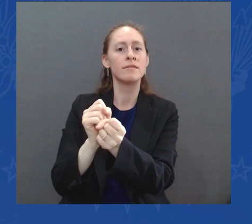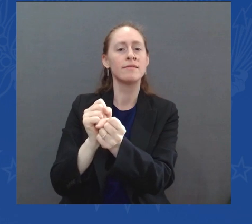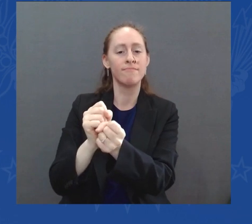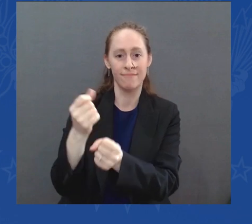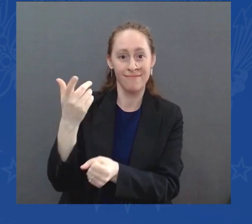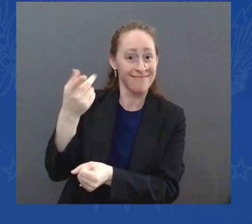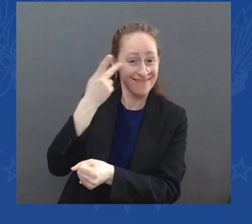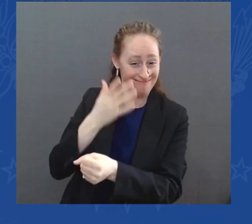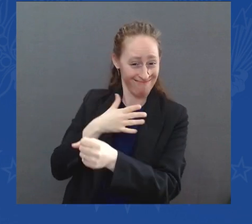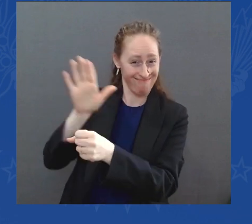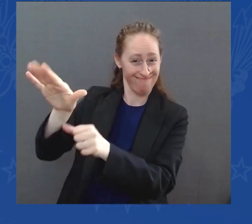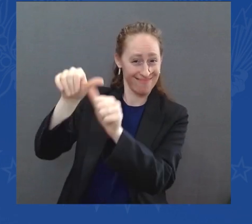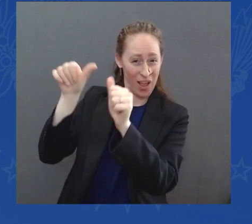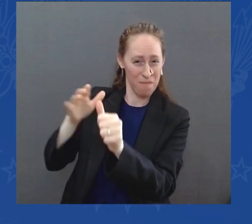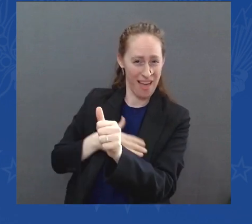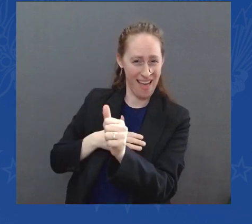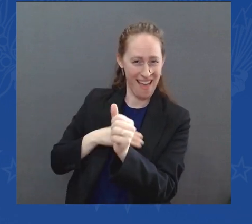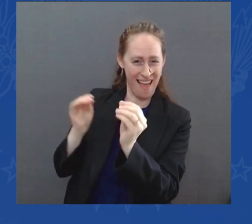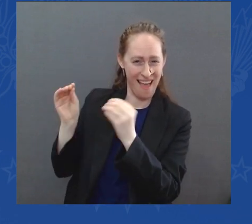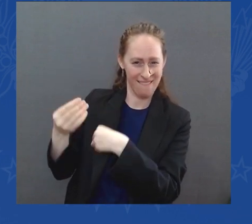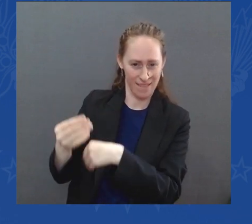"I thought of Emmett Till and I couldn't go back."